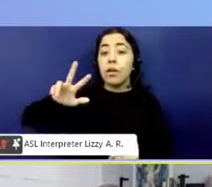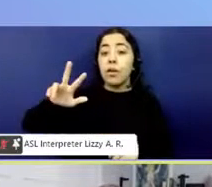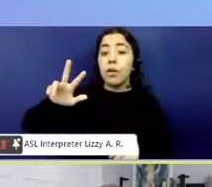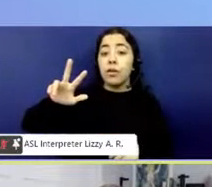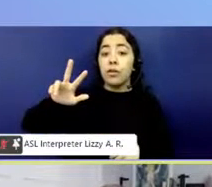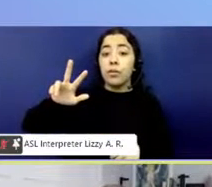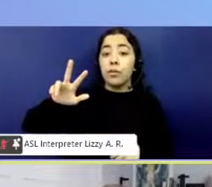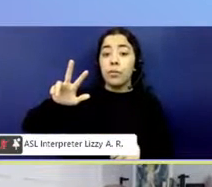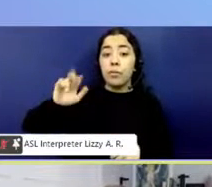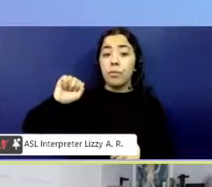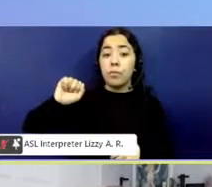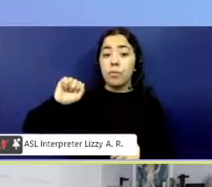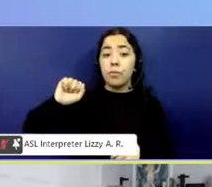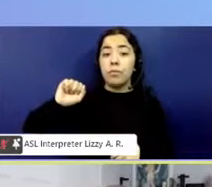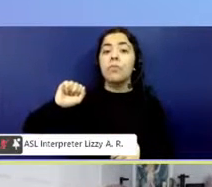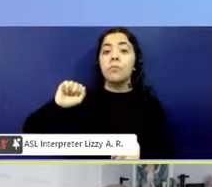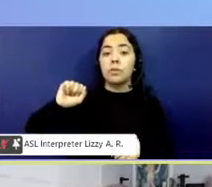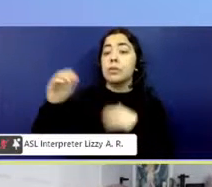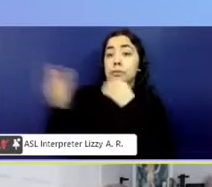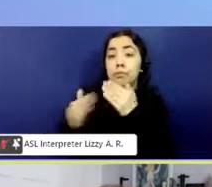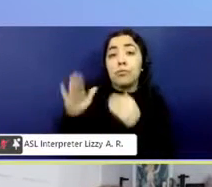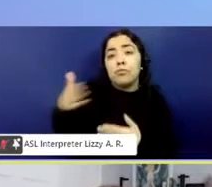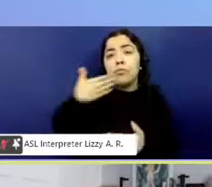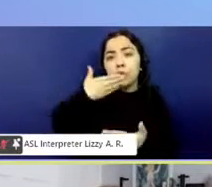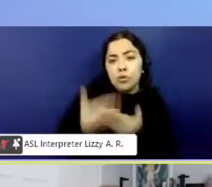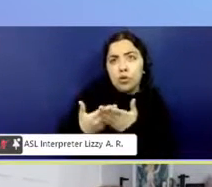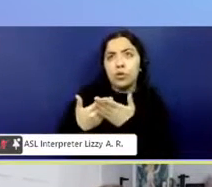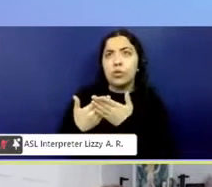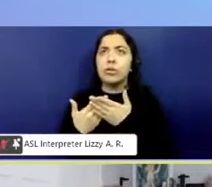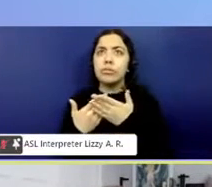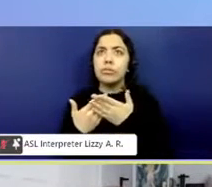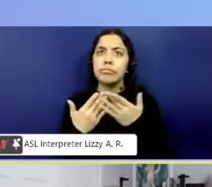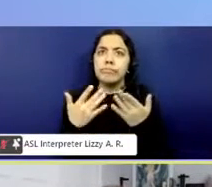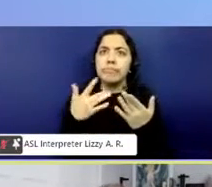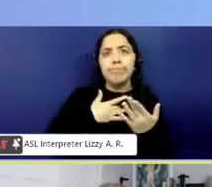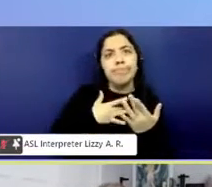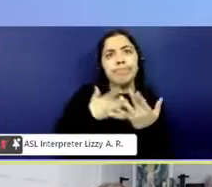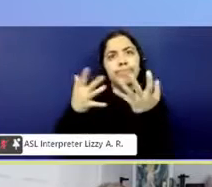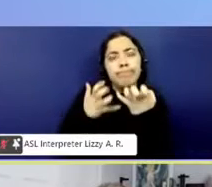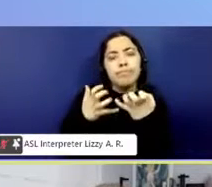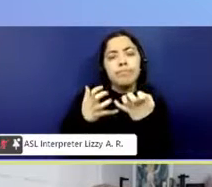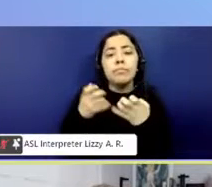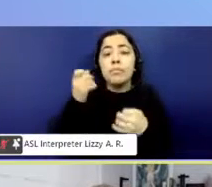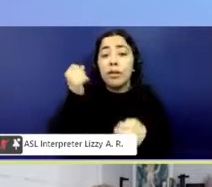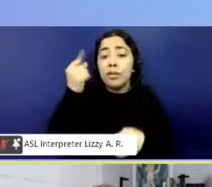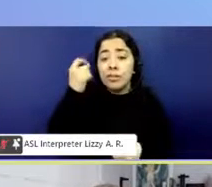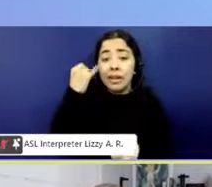science or broad assumptions about people with certain medical conditions in our